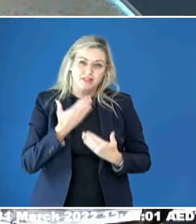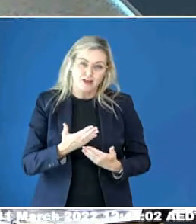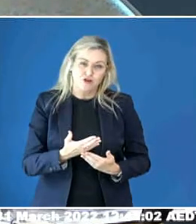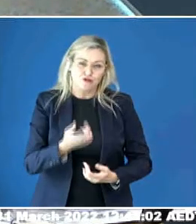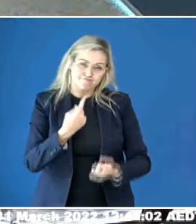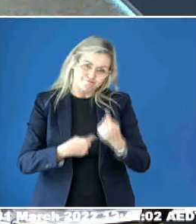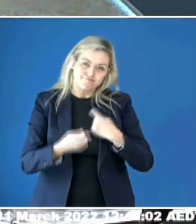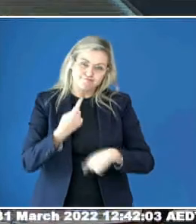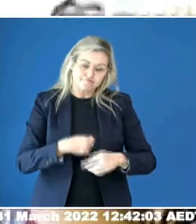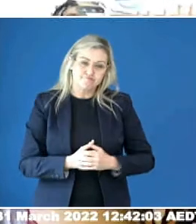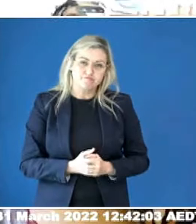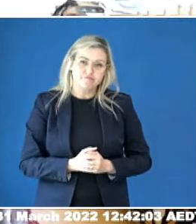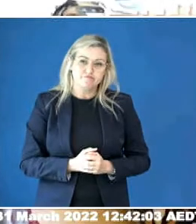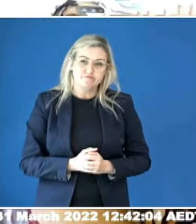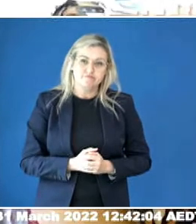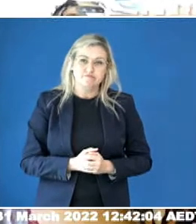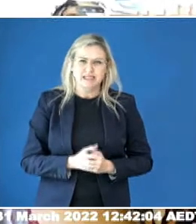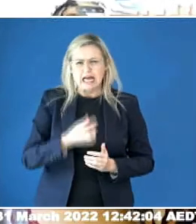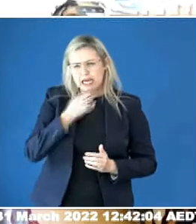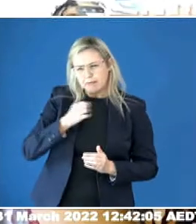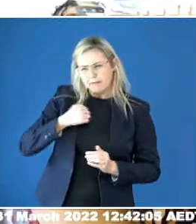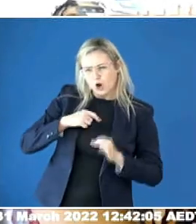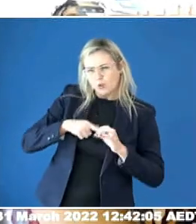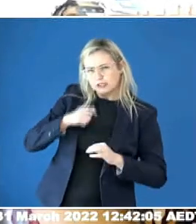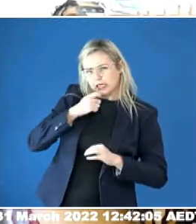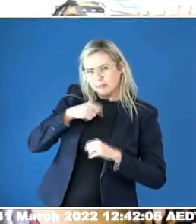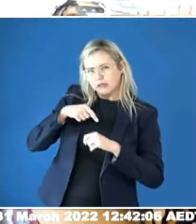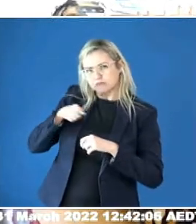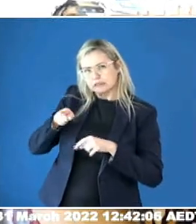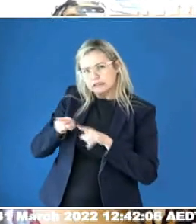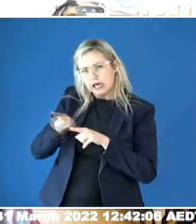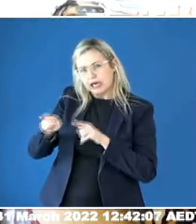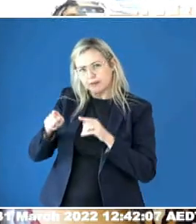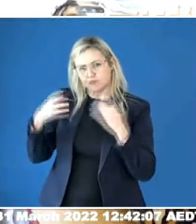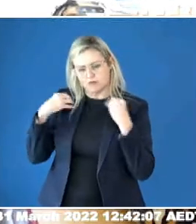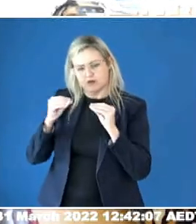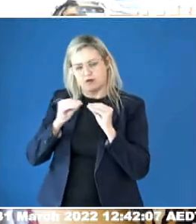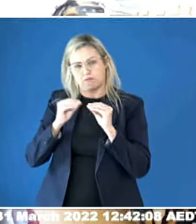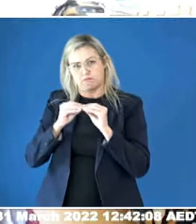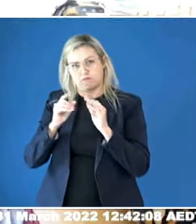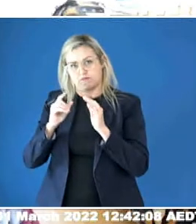follow up Commissioner Bennett's question about primary prevention, do you envisage